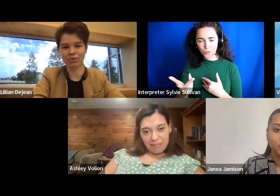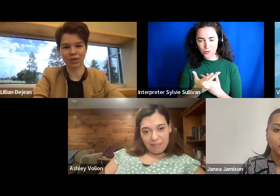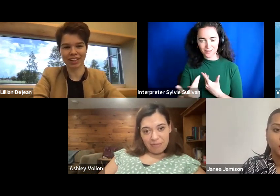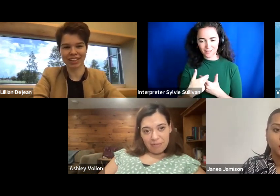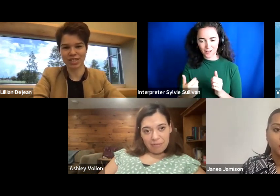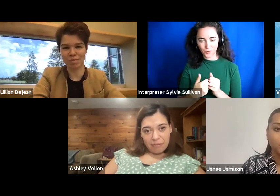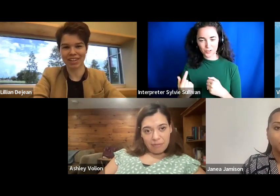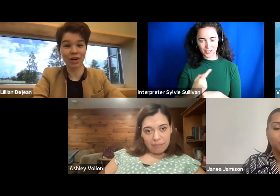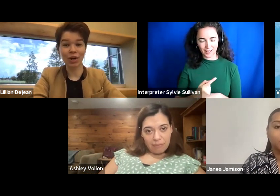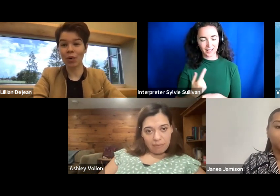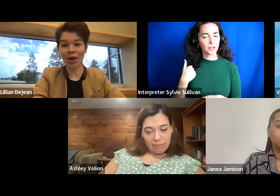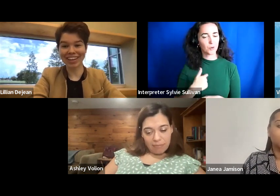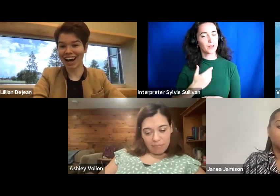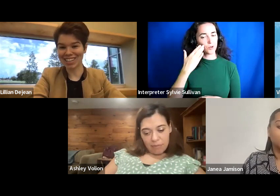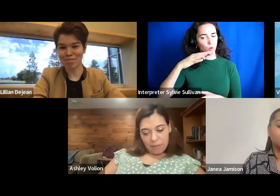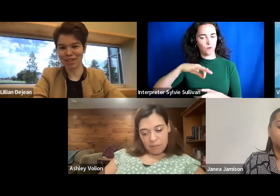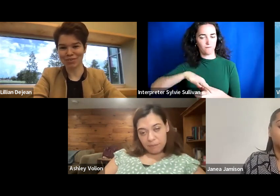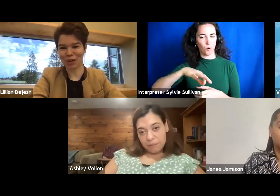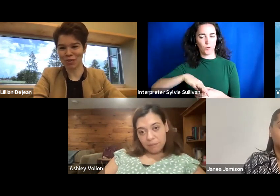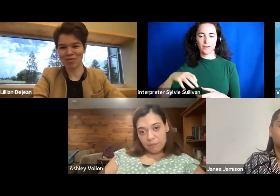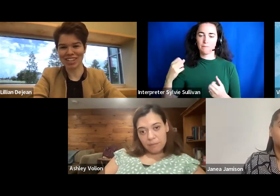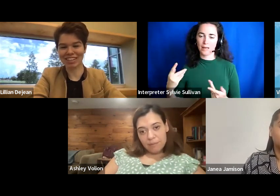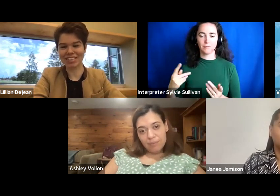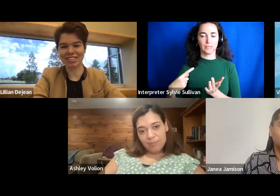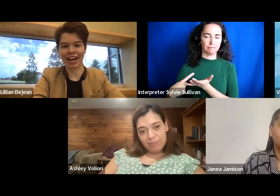We know voting has been quite like the hot topic for many years.